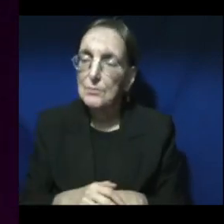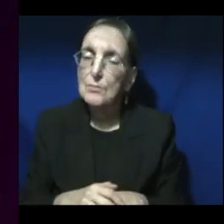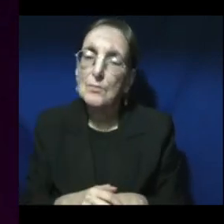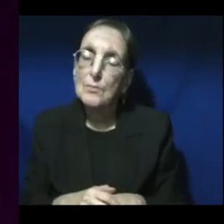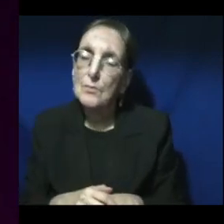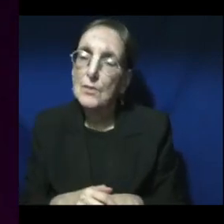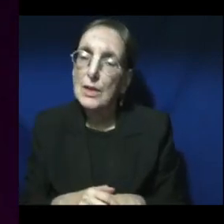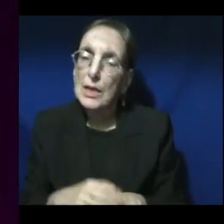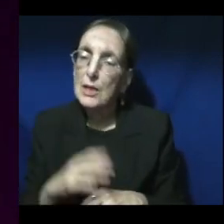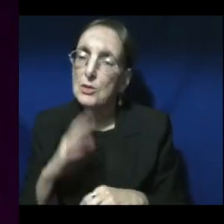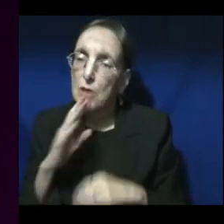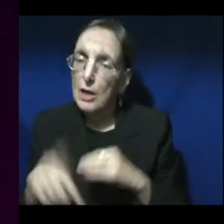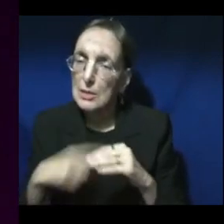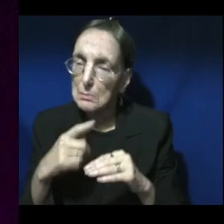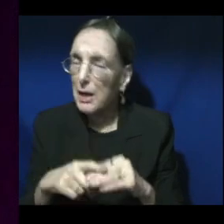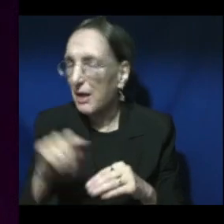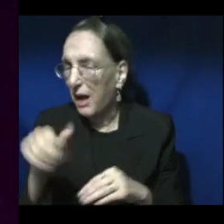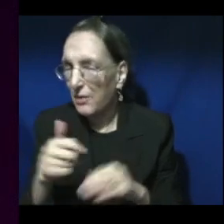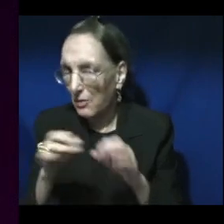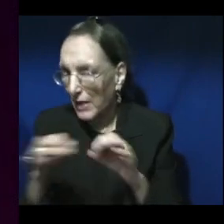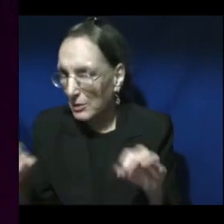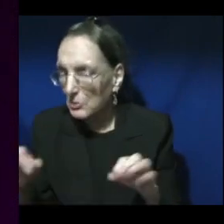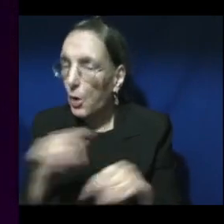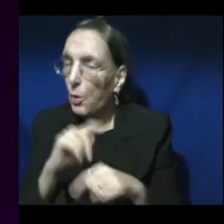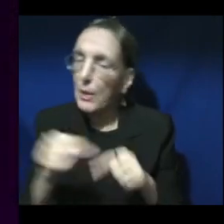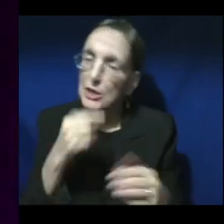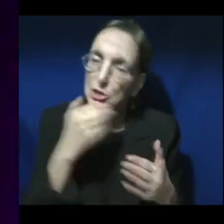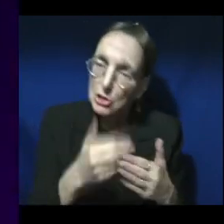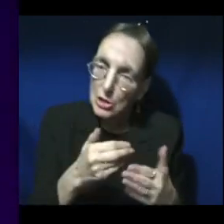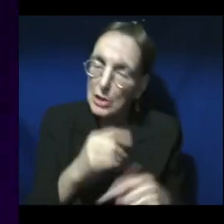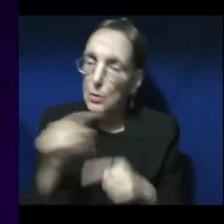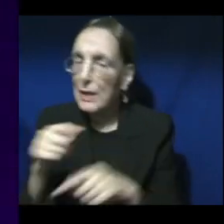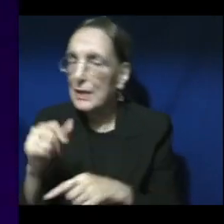you read about the other types of language in the book. Each is important in different ways,